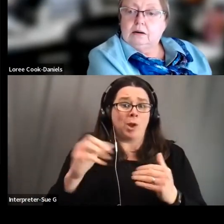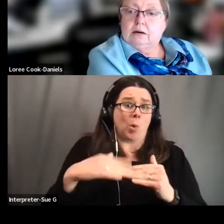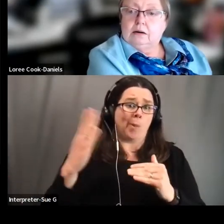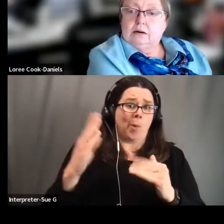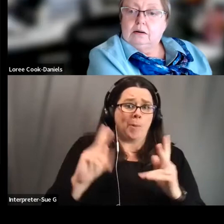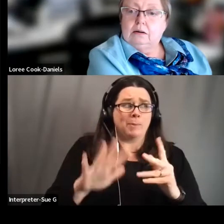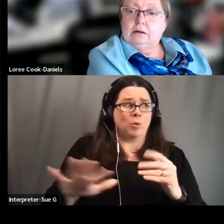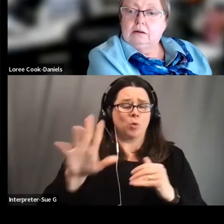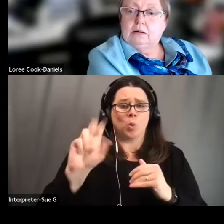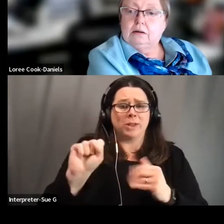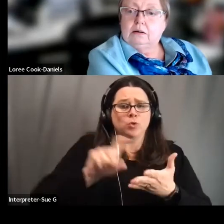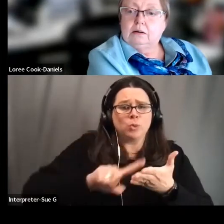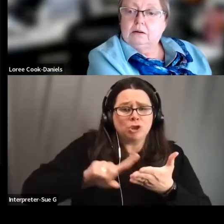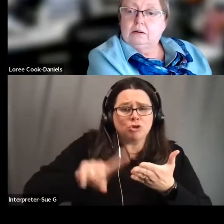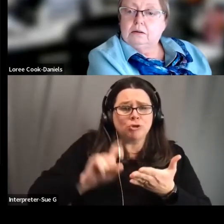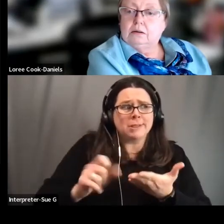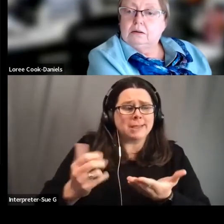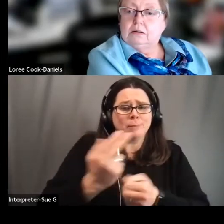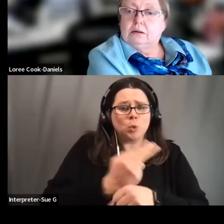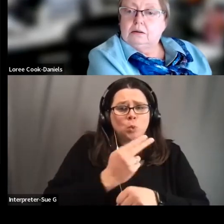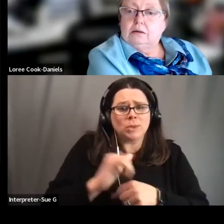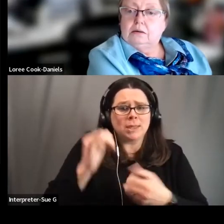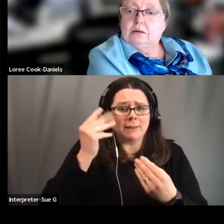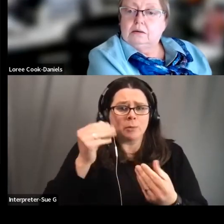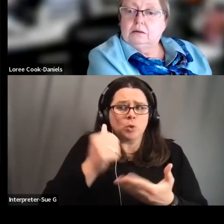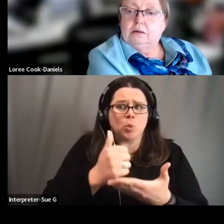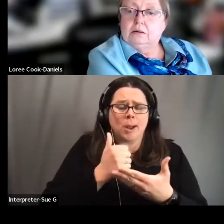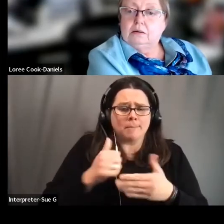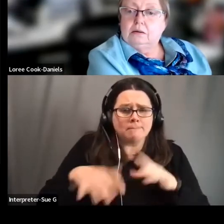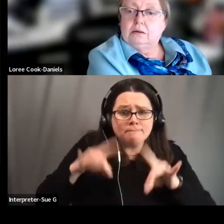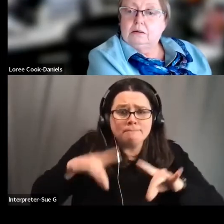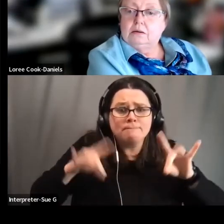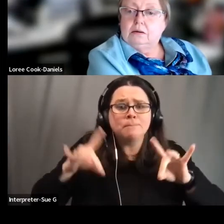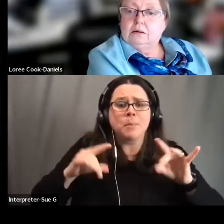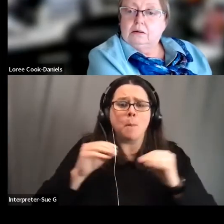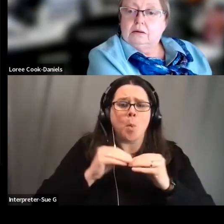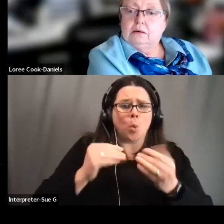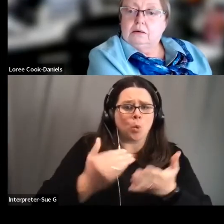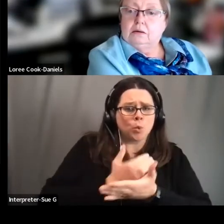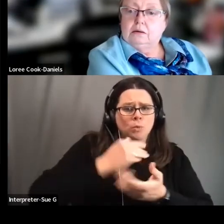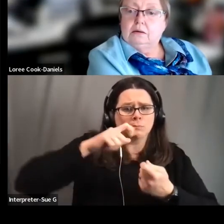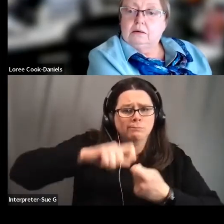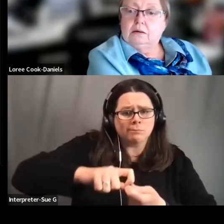Researchers will be able to use this information to uncover new, more precise ways to prevent